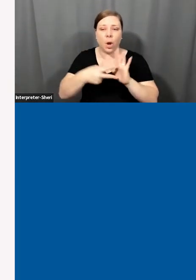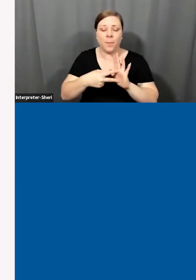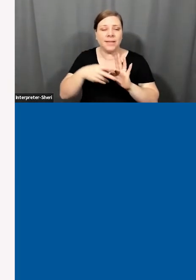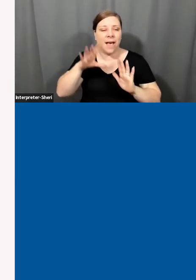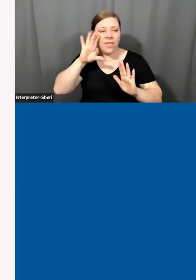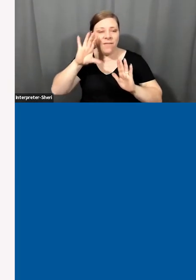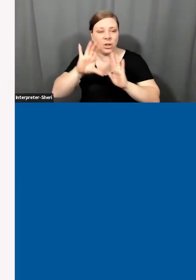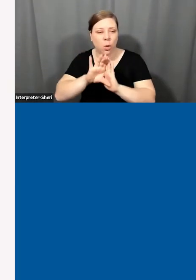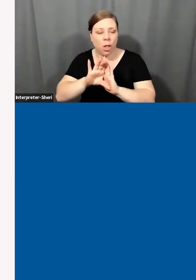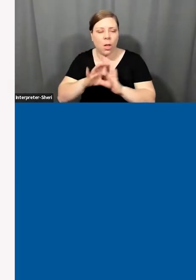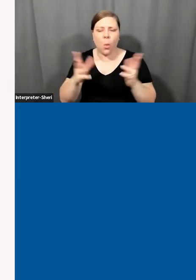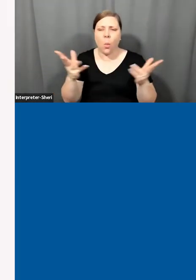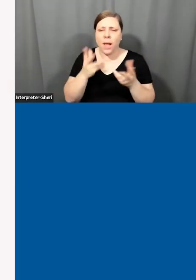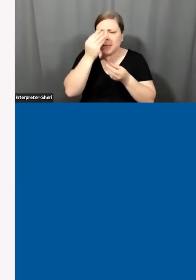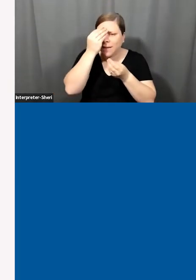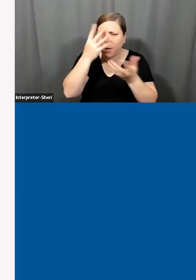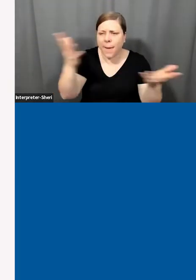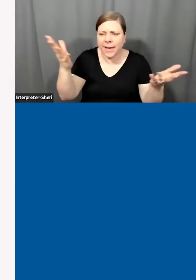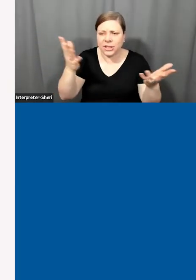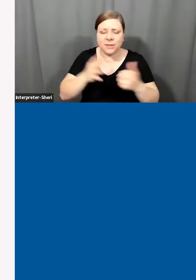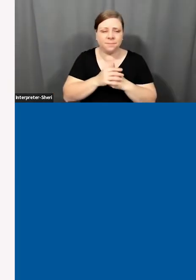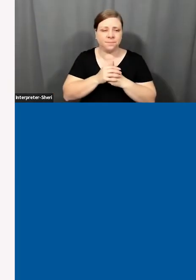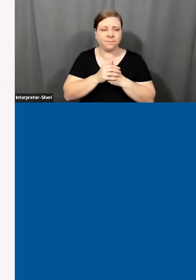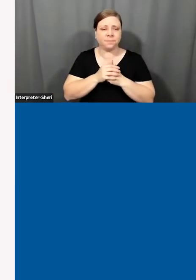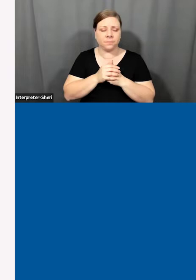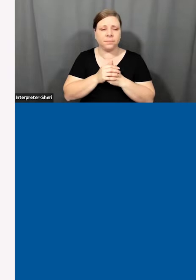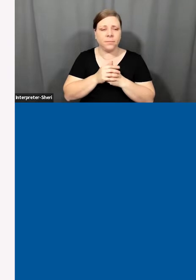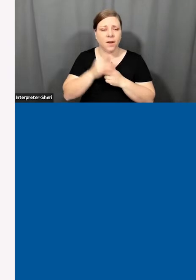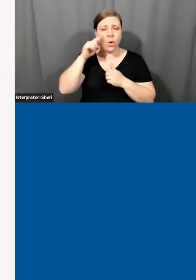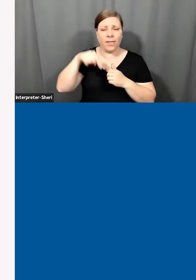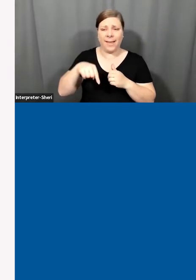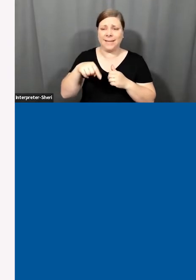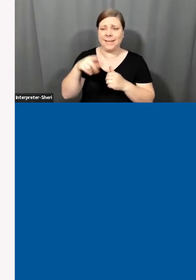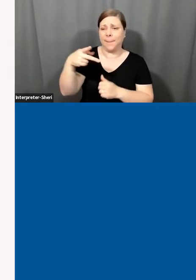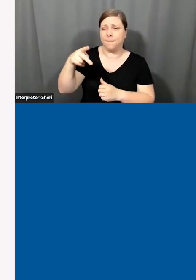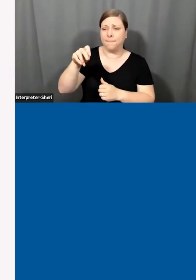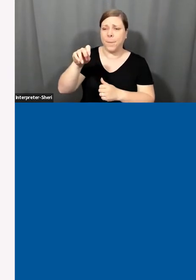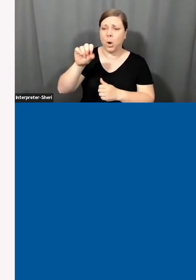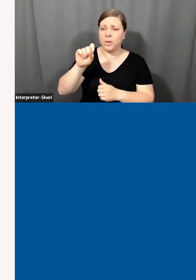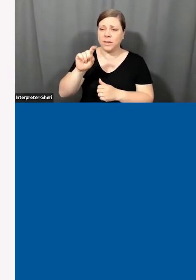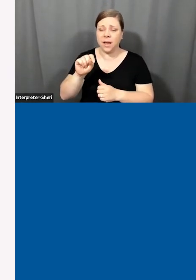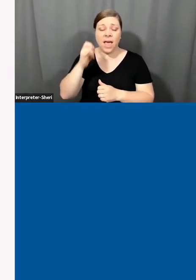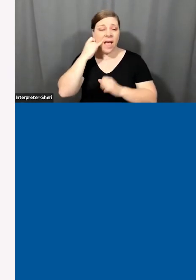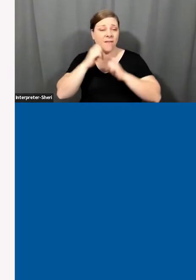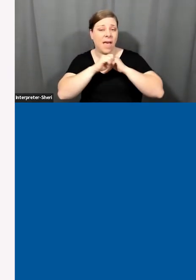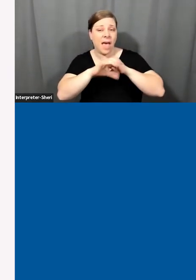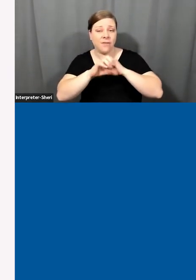What is the information you are conveying in this post? If you're doing an advertisement for a shirt,